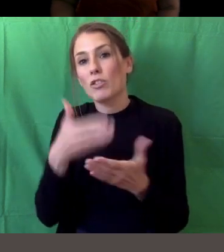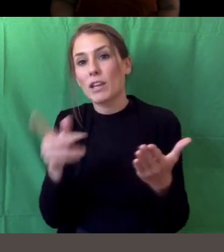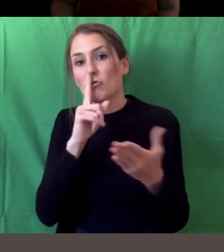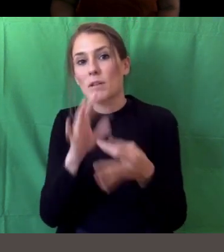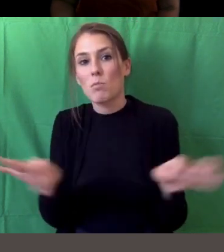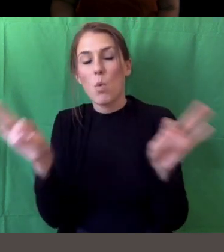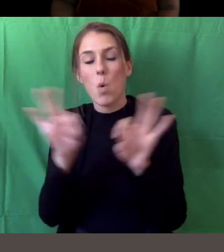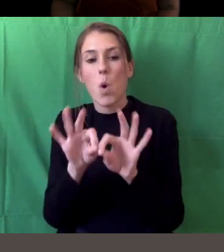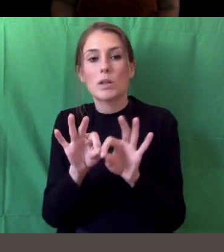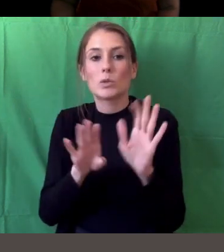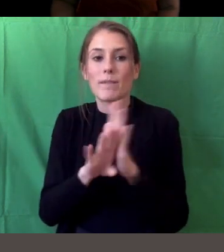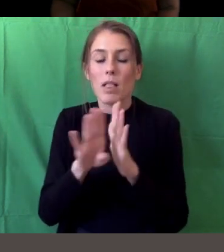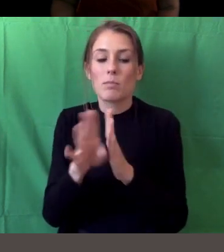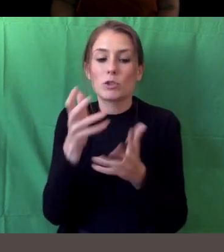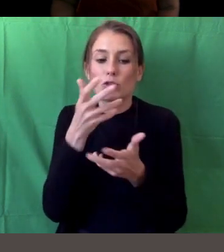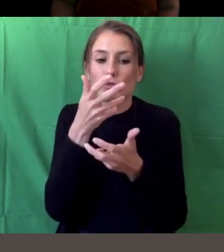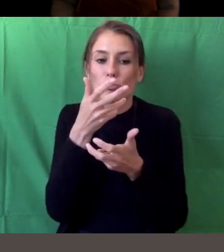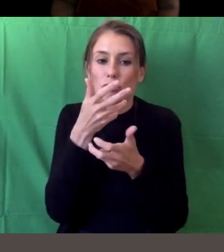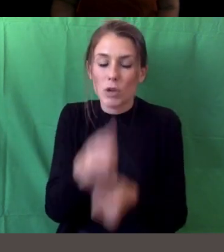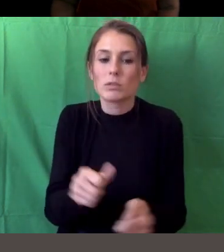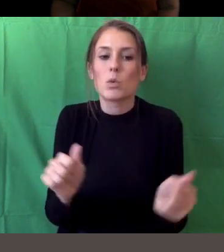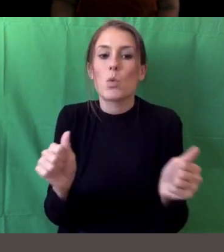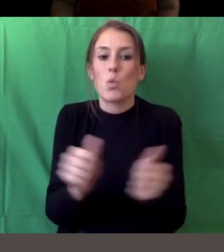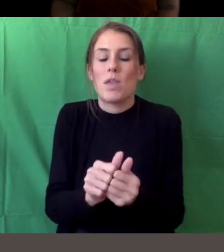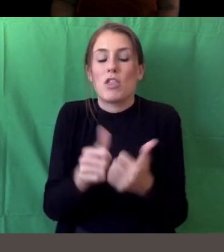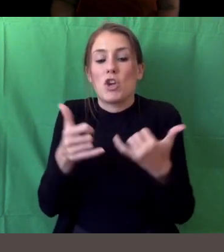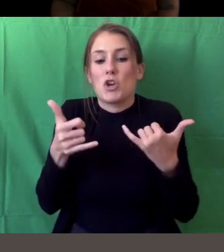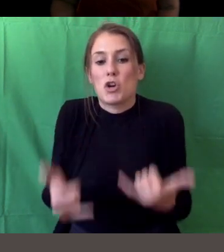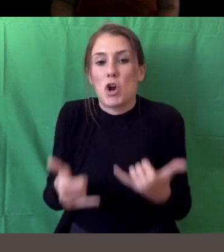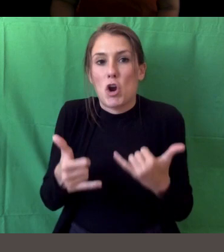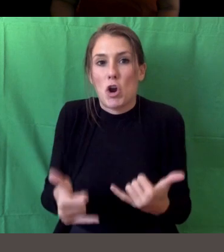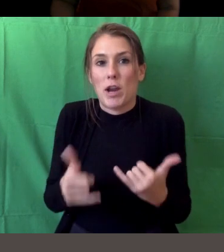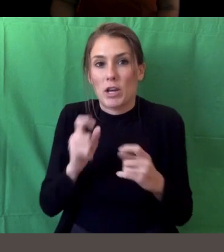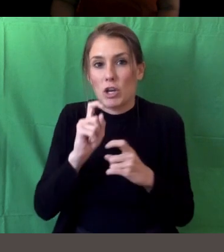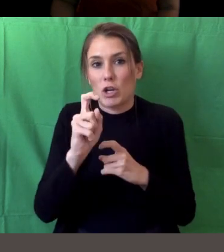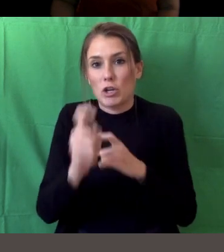And you know, something that's super important is building trust with the current contributors